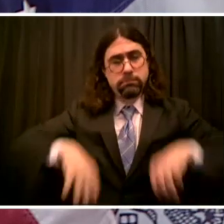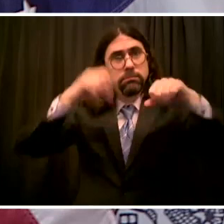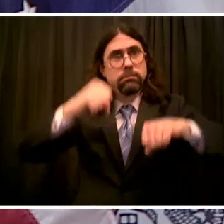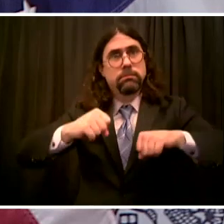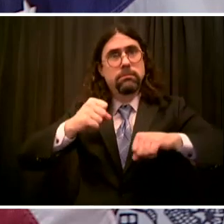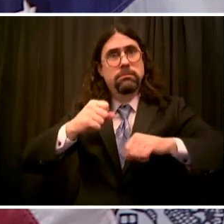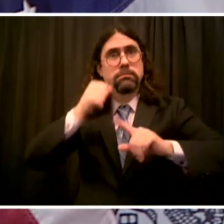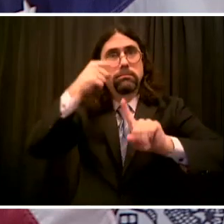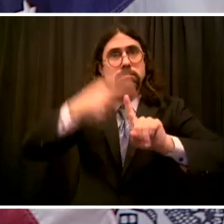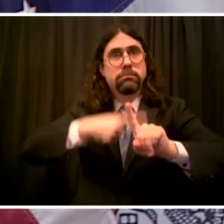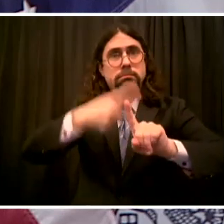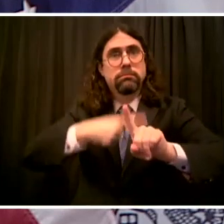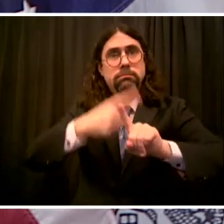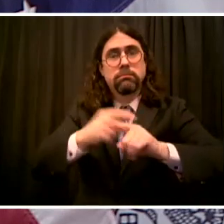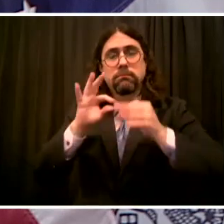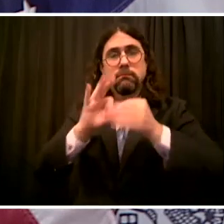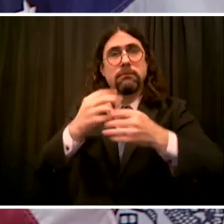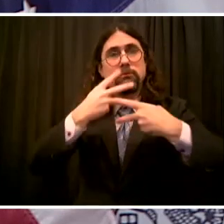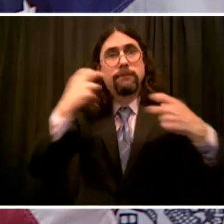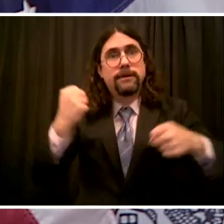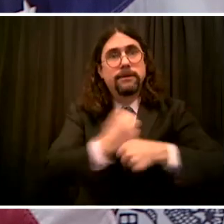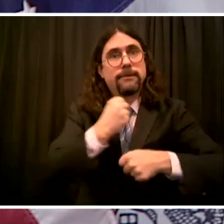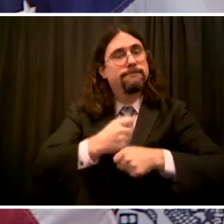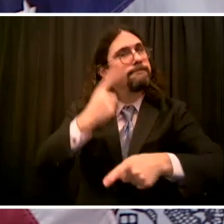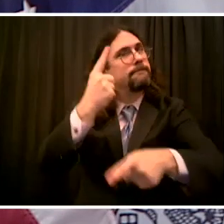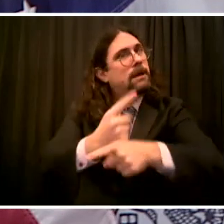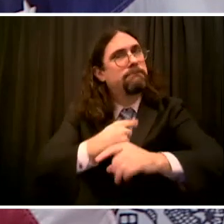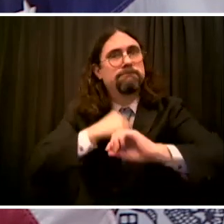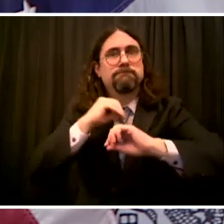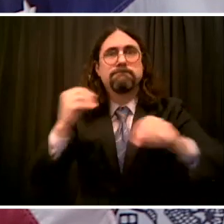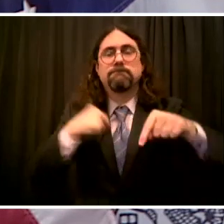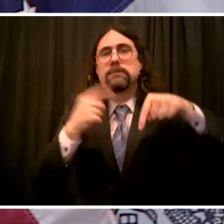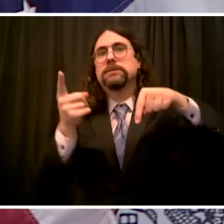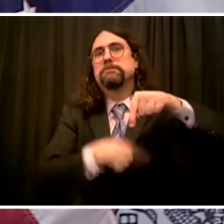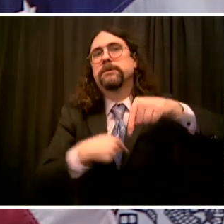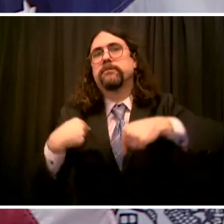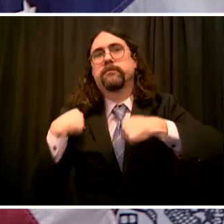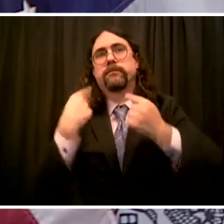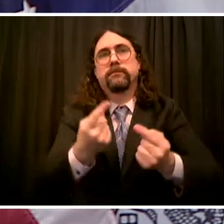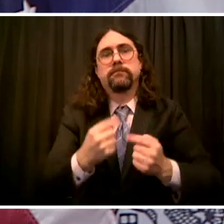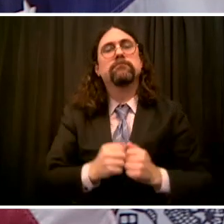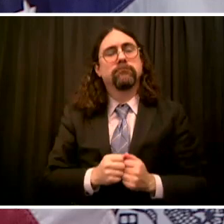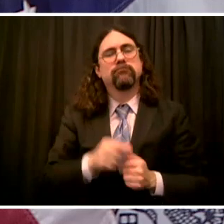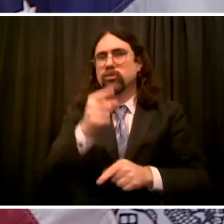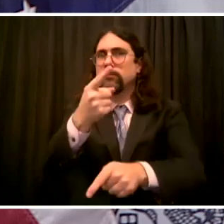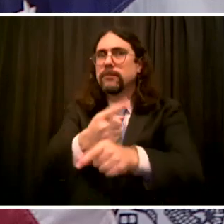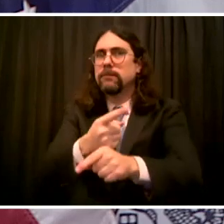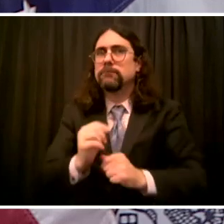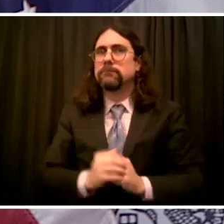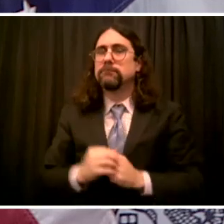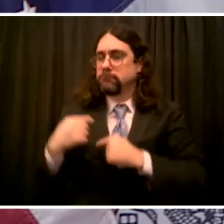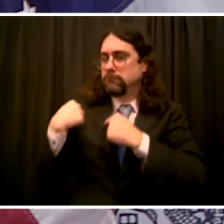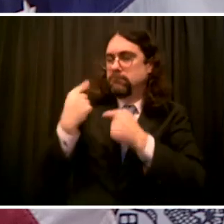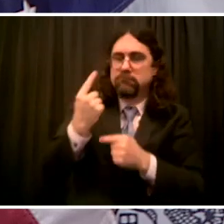COUPLE OF MOHNTS. INTENTIONALLY, YOU KNOW, DUE TO THIS PDEANMIC.